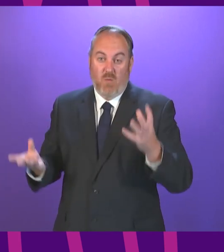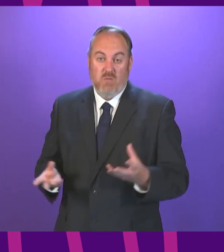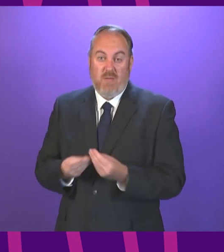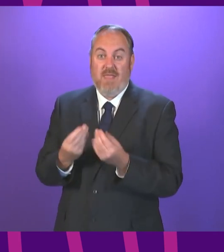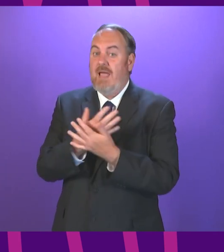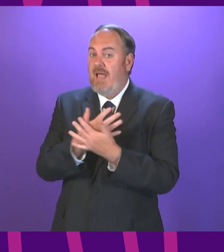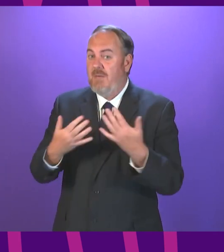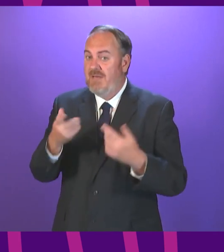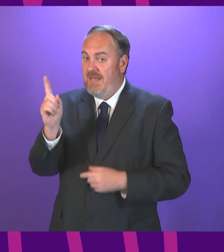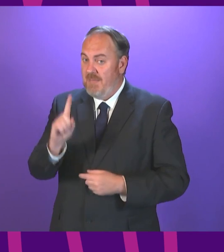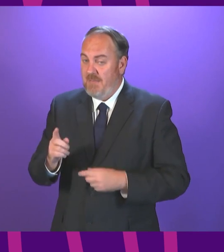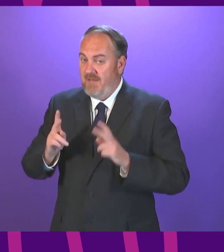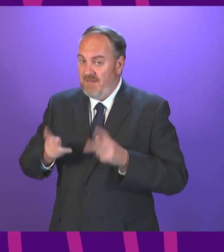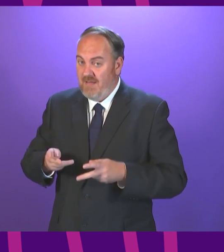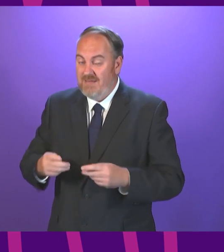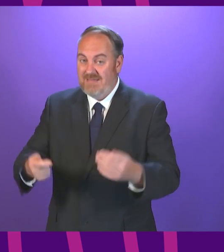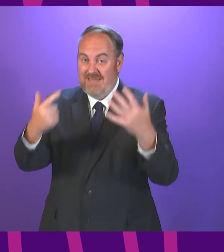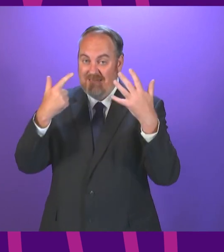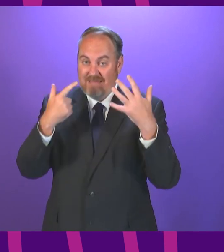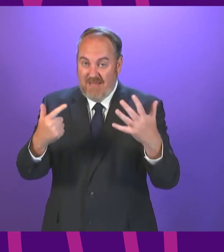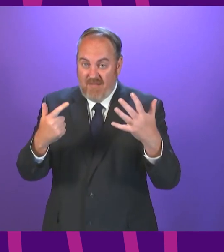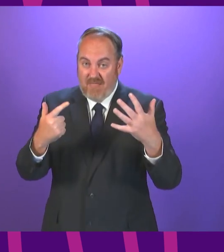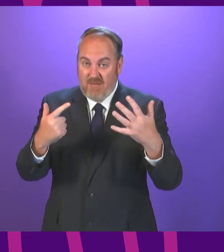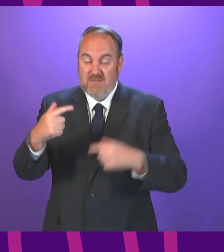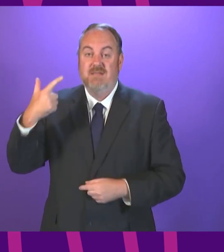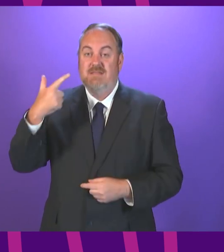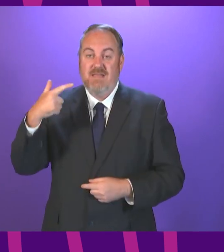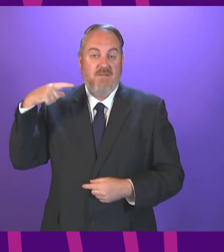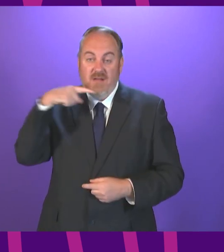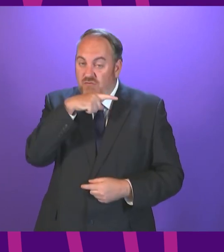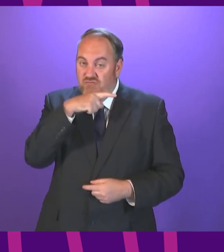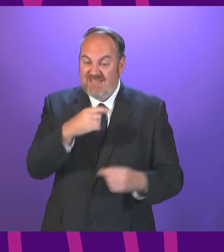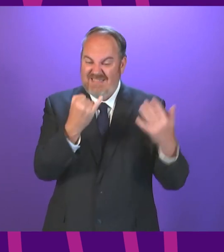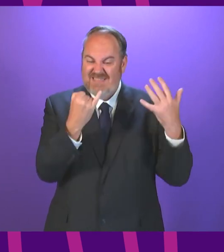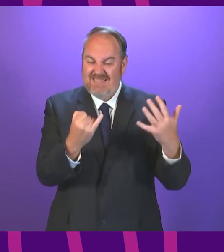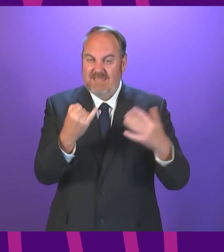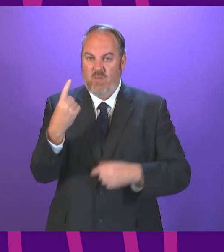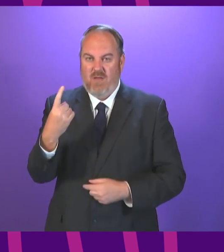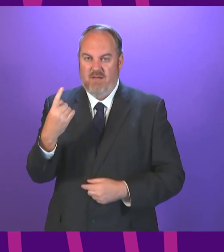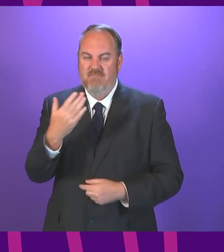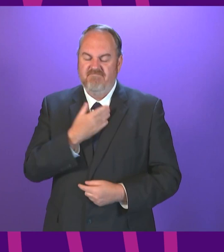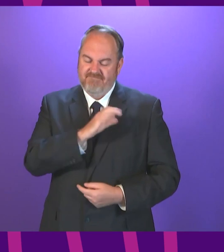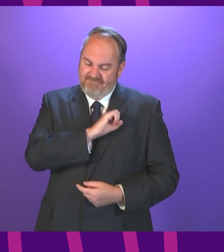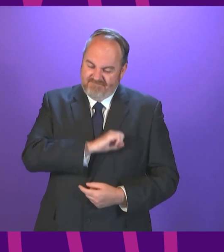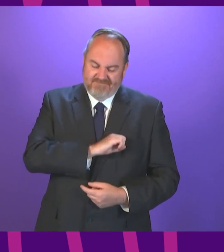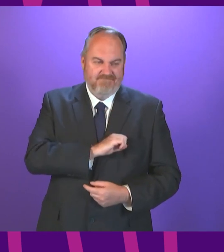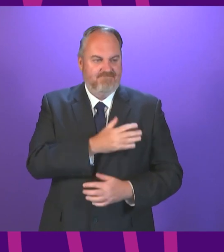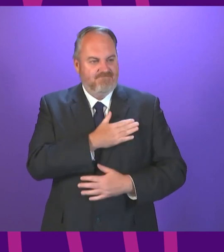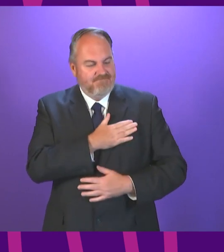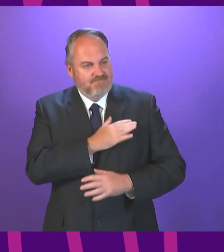definition, to 7,761. As always, my condolences go to everyone who has lost a loved one.